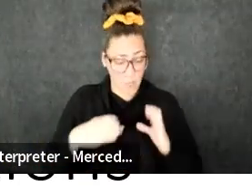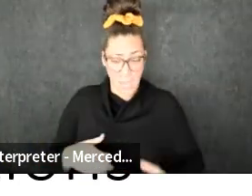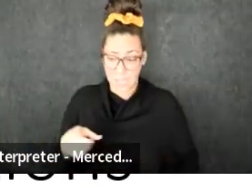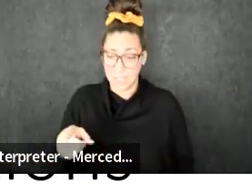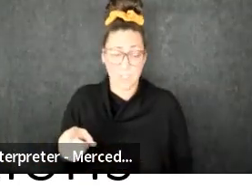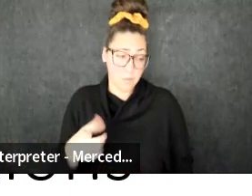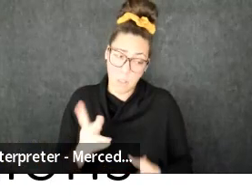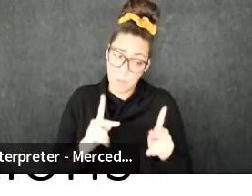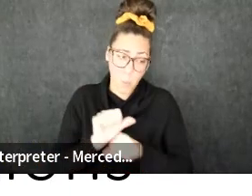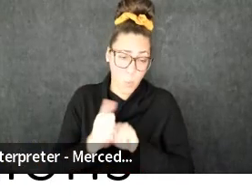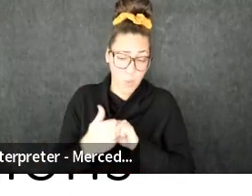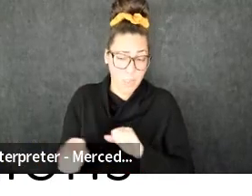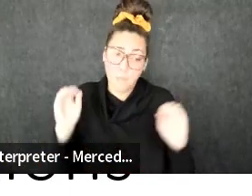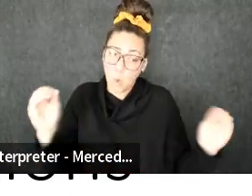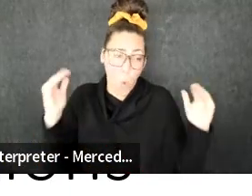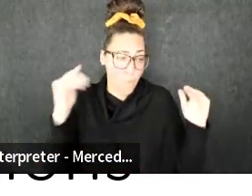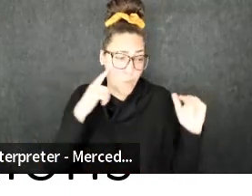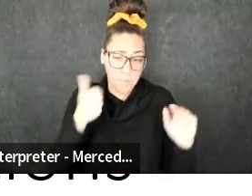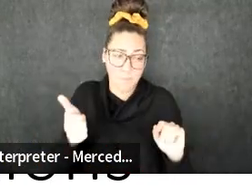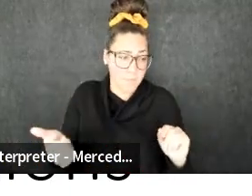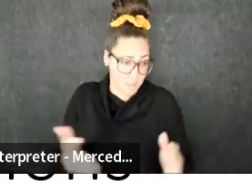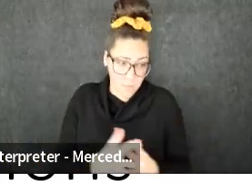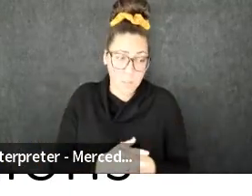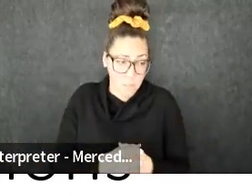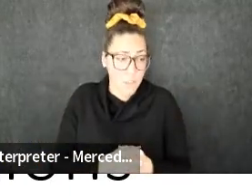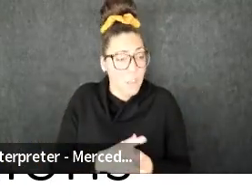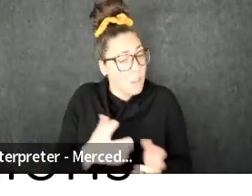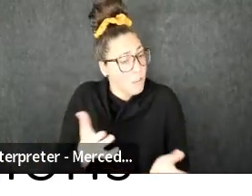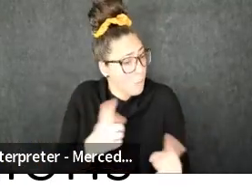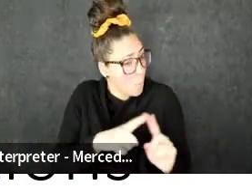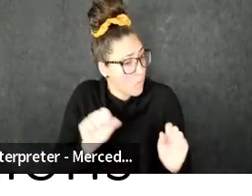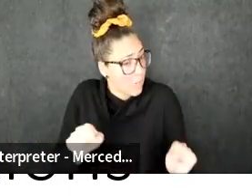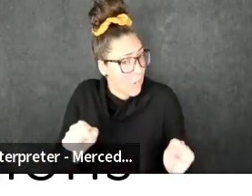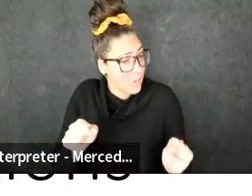with, don't have hope from those selves, but we can help hold that hope for them. Right?